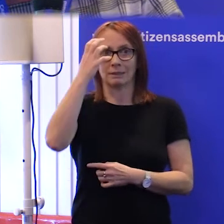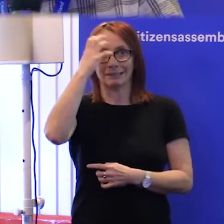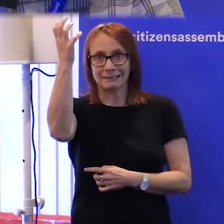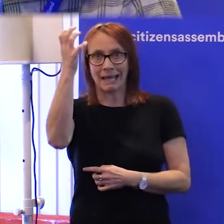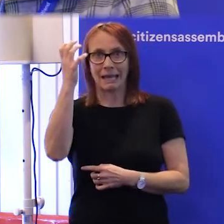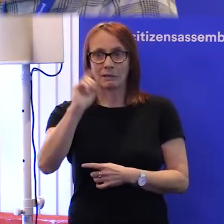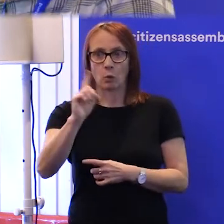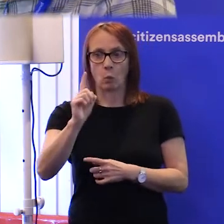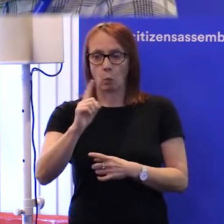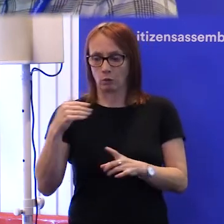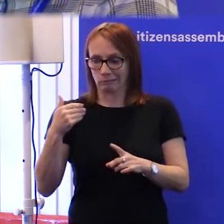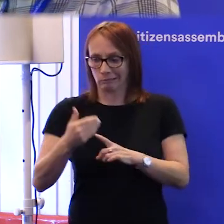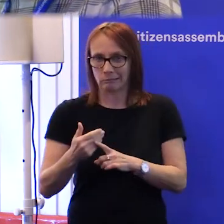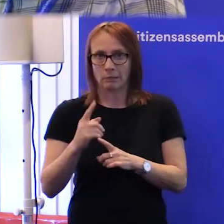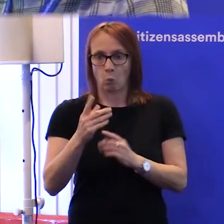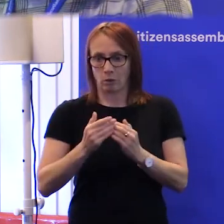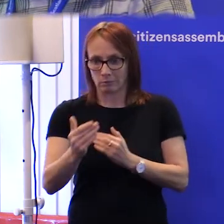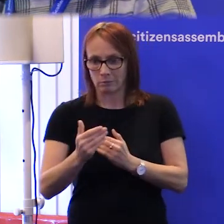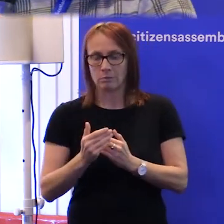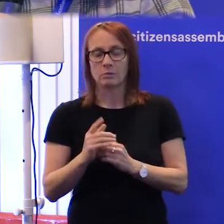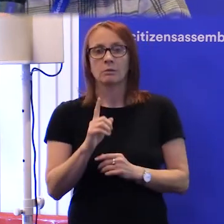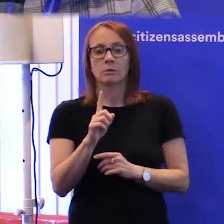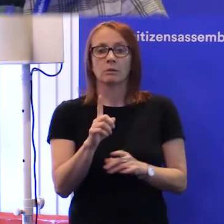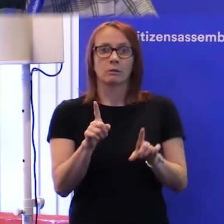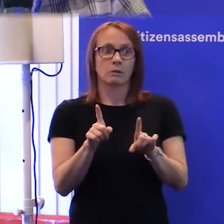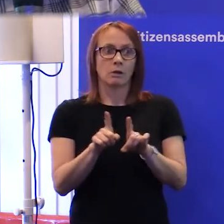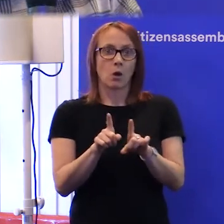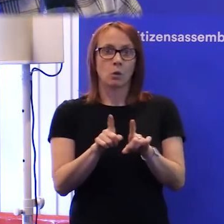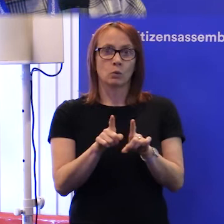are at the moment but also evidence that as the assembly we may choose to